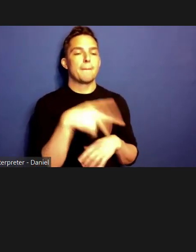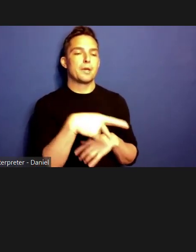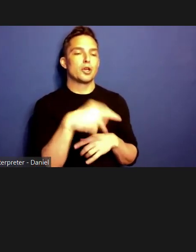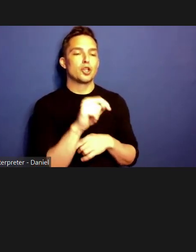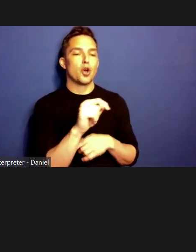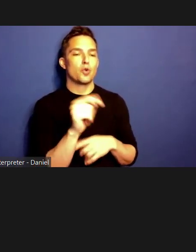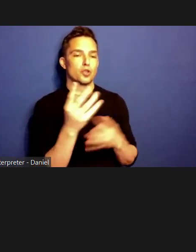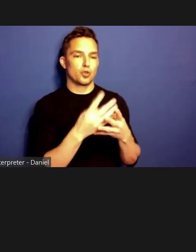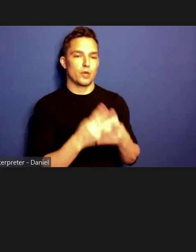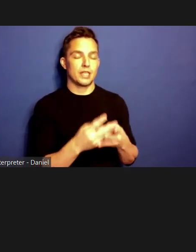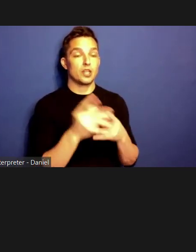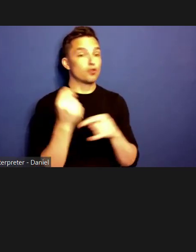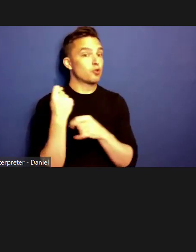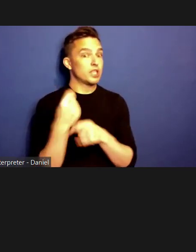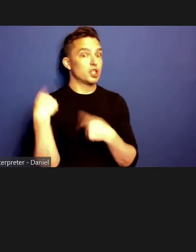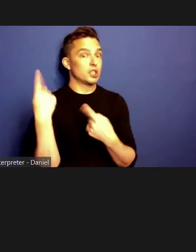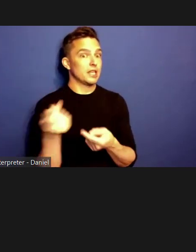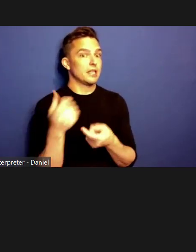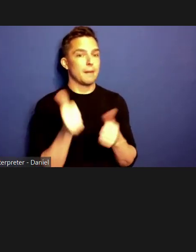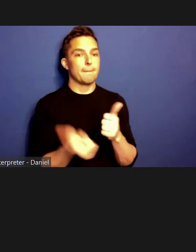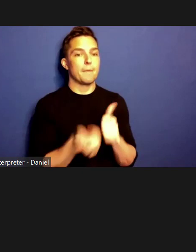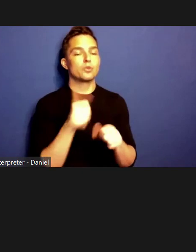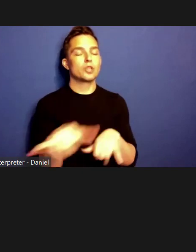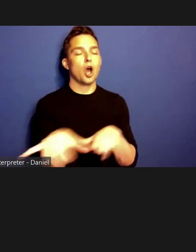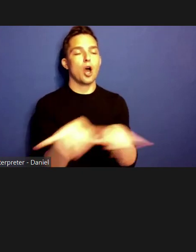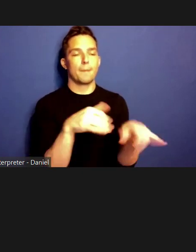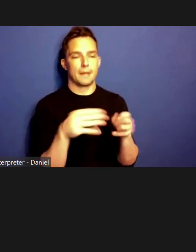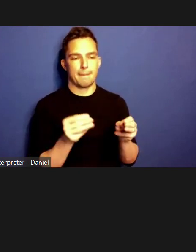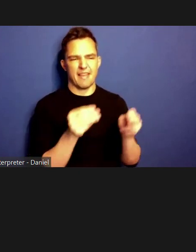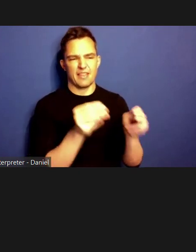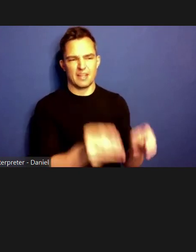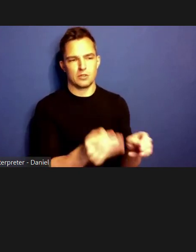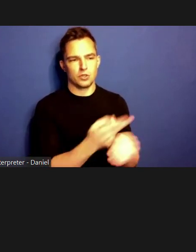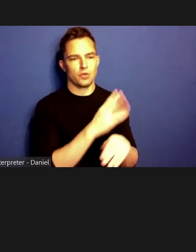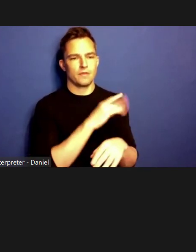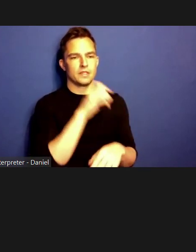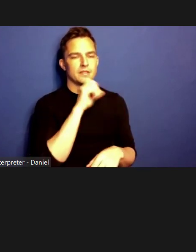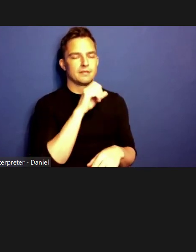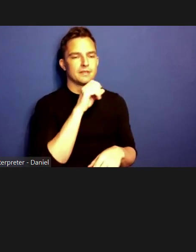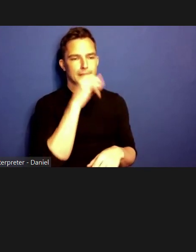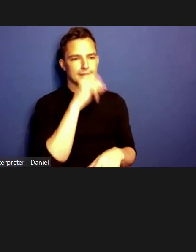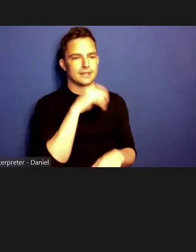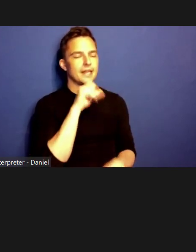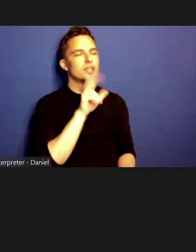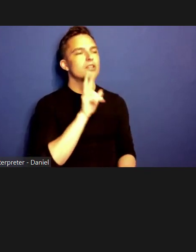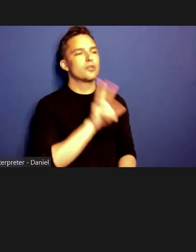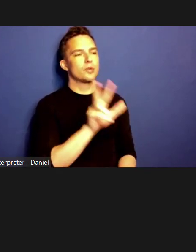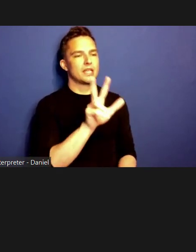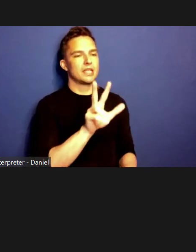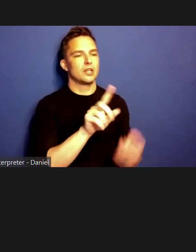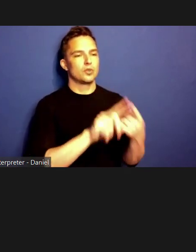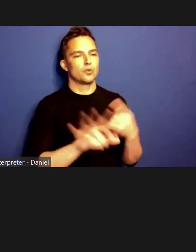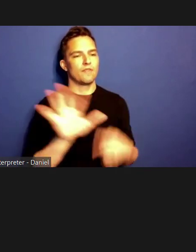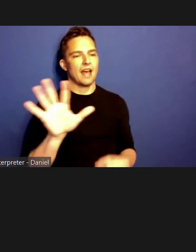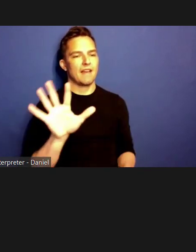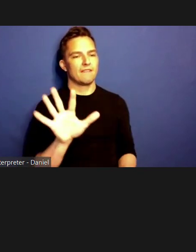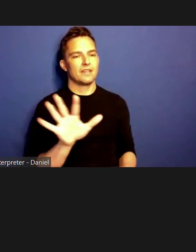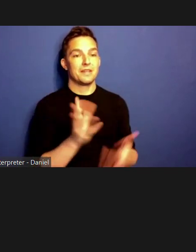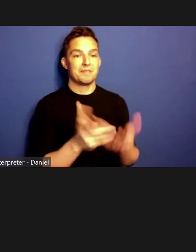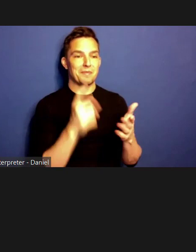the most common method used with children 3 to 5 years of age. You probably recognize the Pure Tone method, because you already